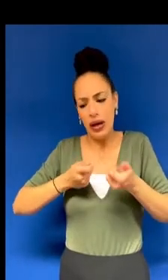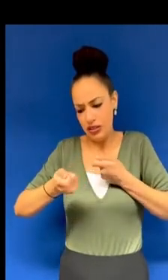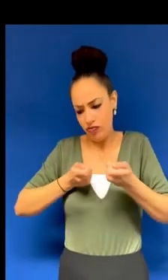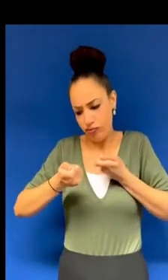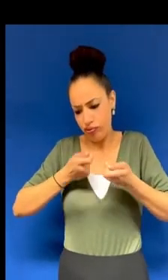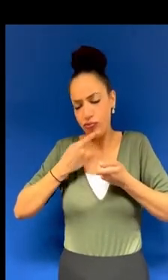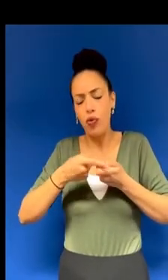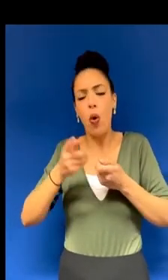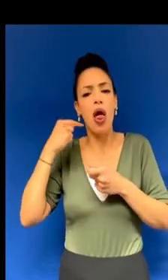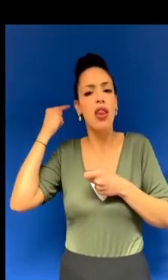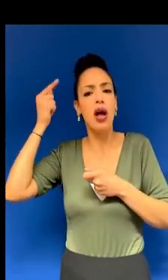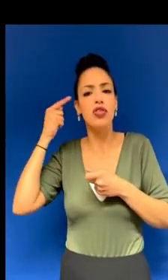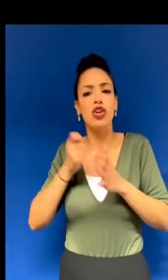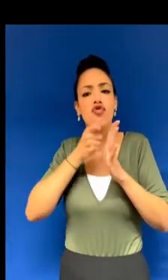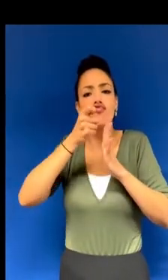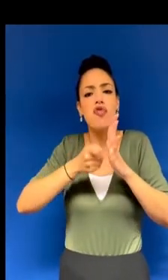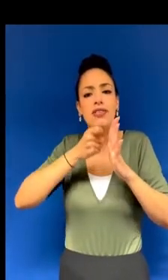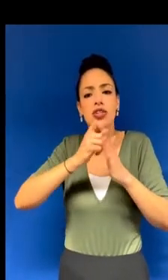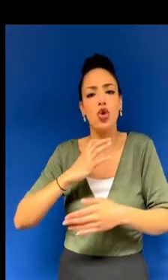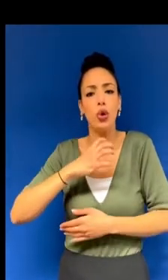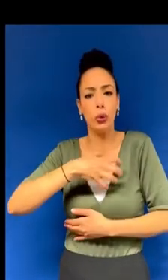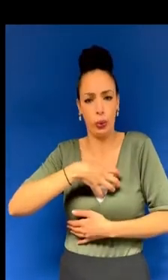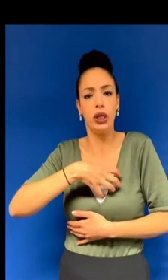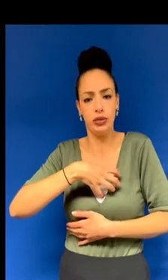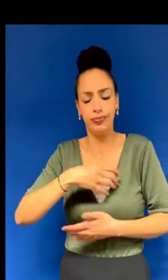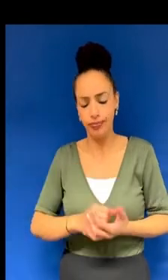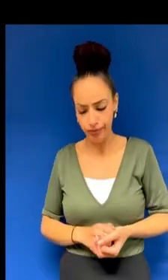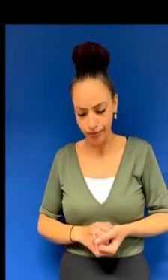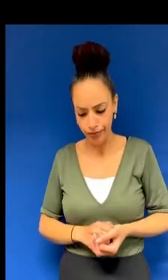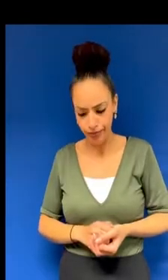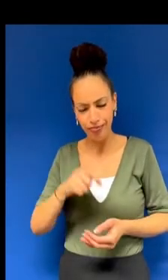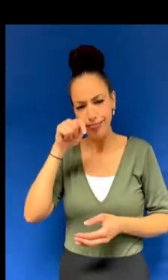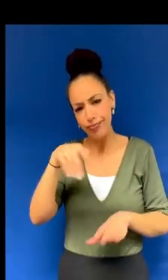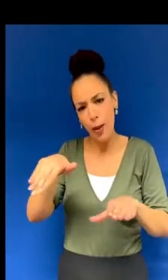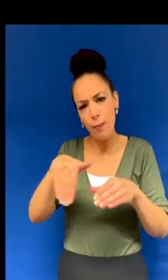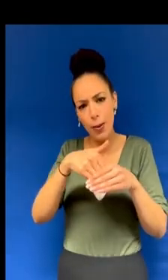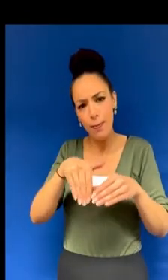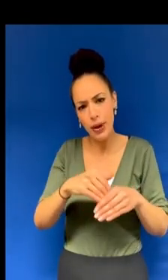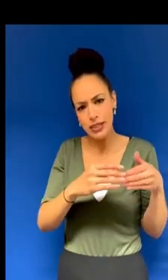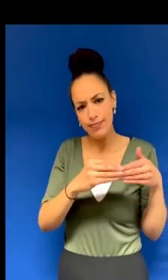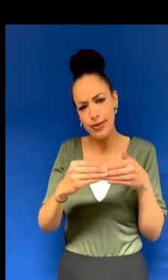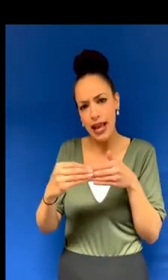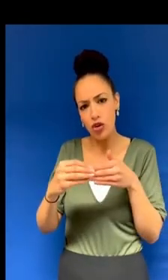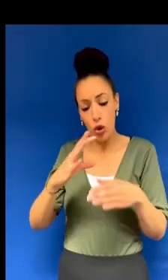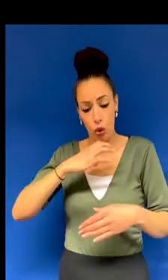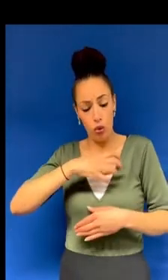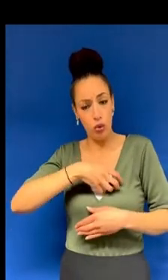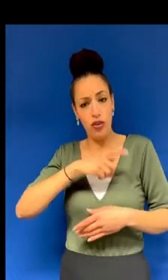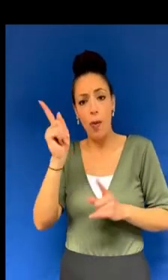My name is Amina Gachinga. I am a Newham resident and an organizer with London Renters Union.